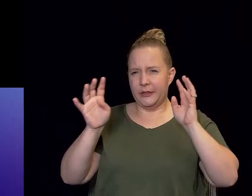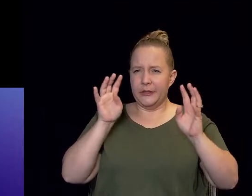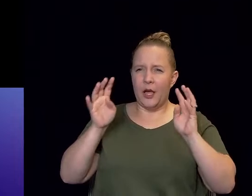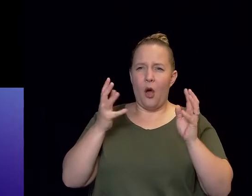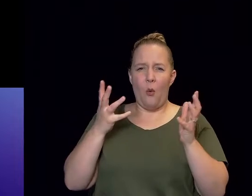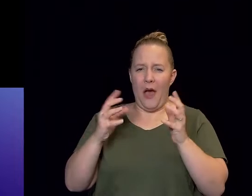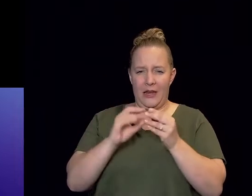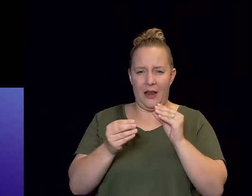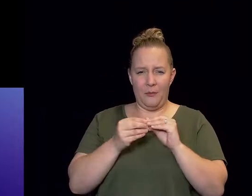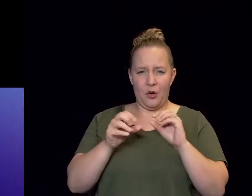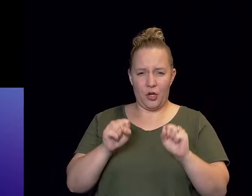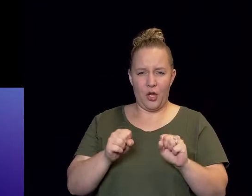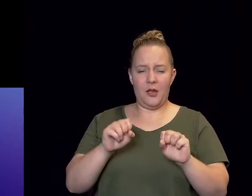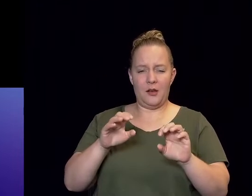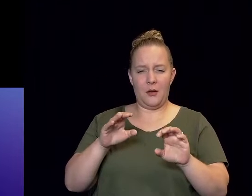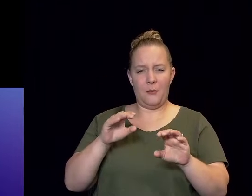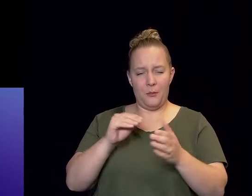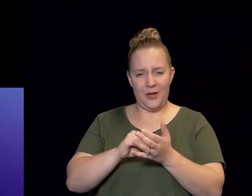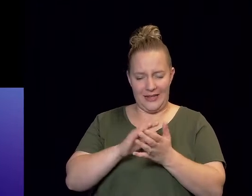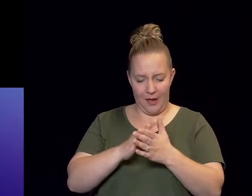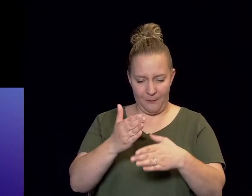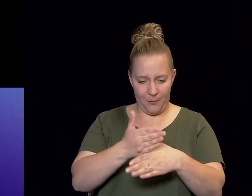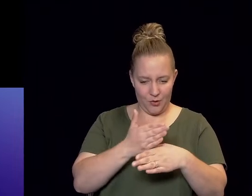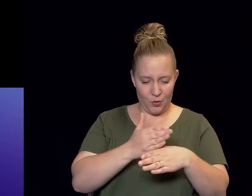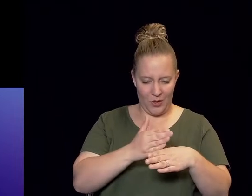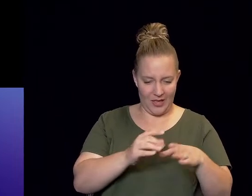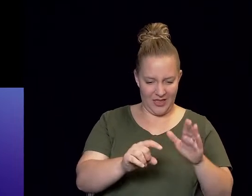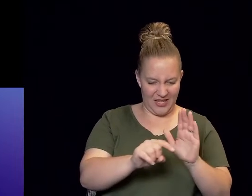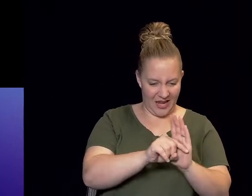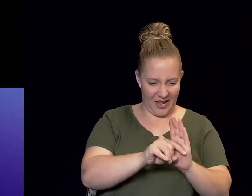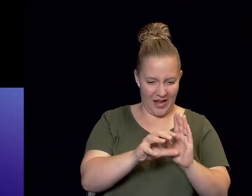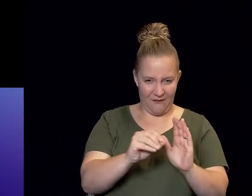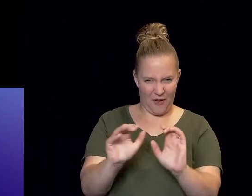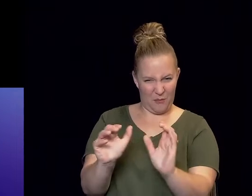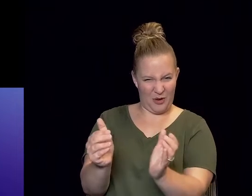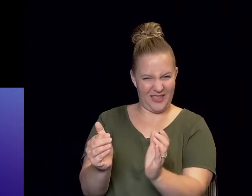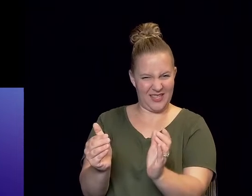right in here in between this negative and this parentheses?